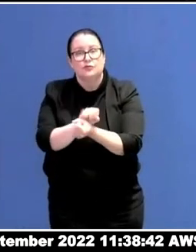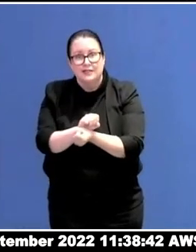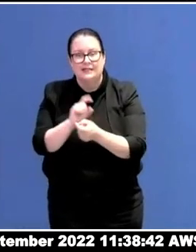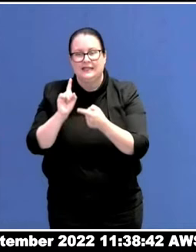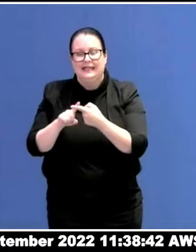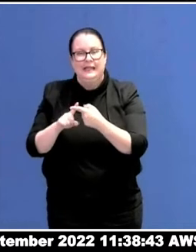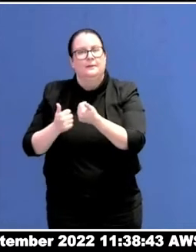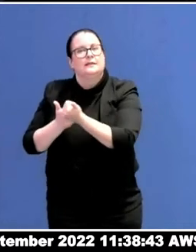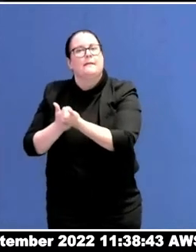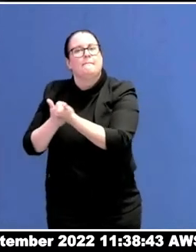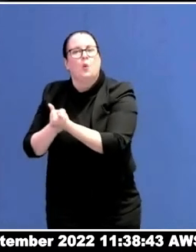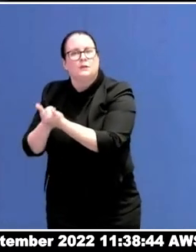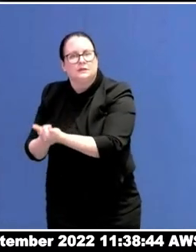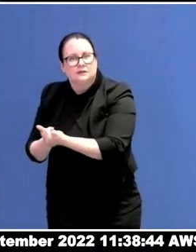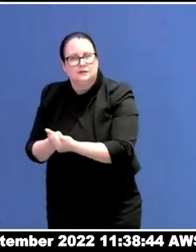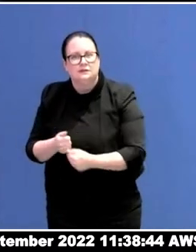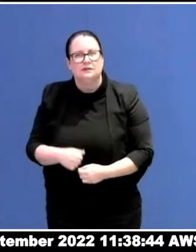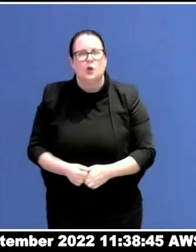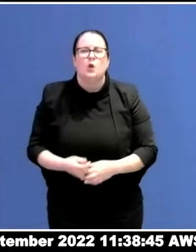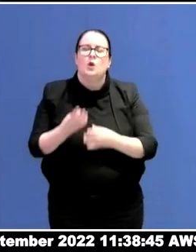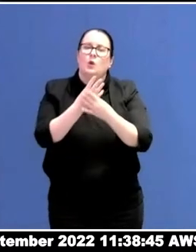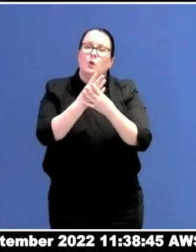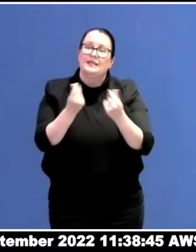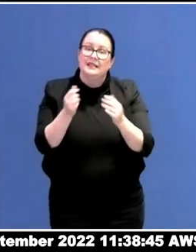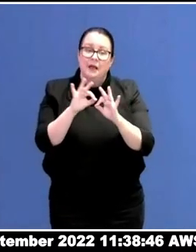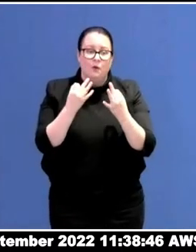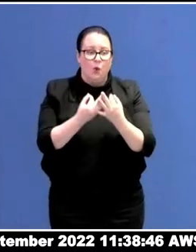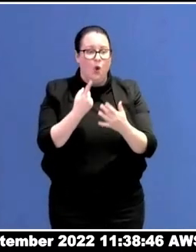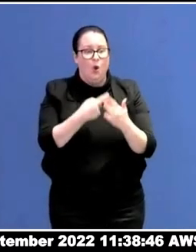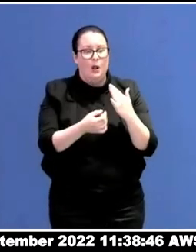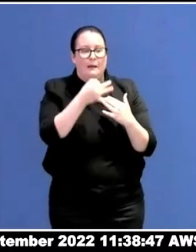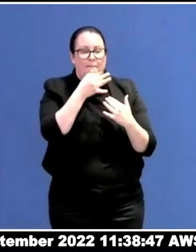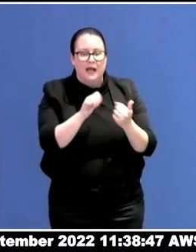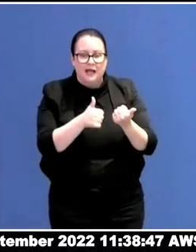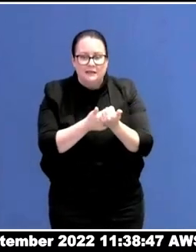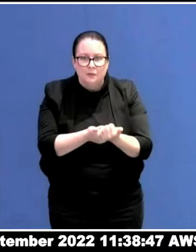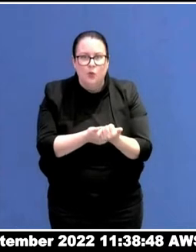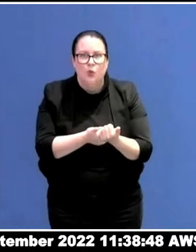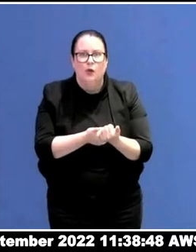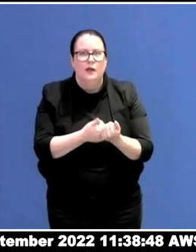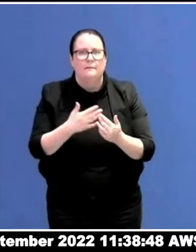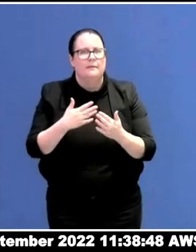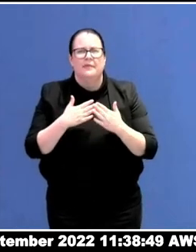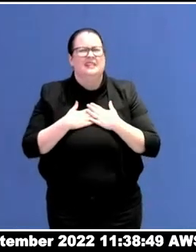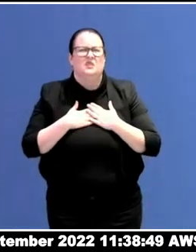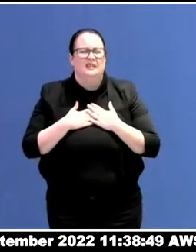they only operate - you know, I'm not referring to all - but some between 8 and 5. That wasn't our lot. That wasn't our mandate.